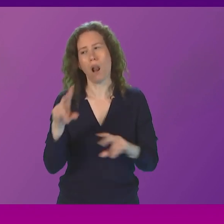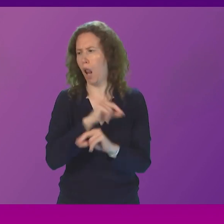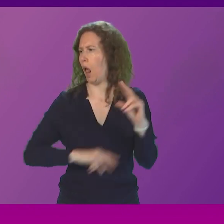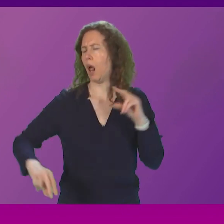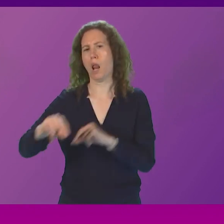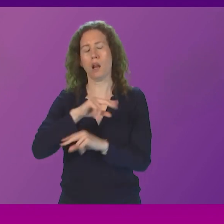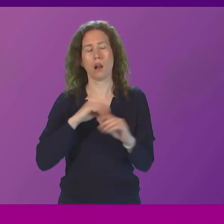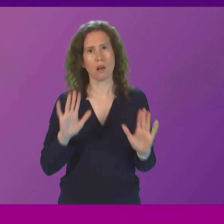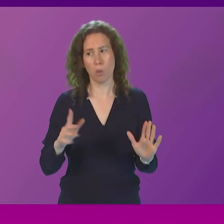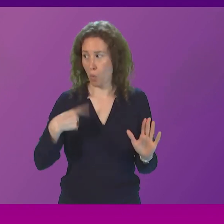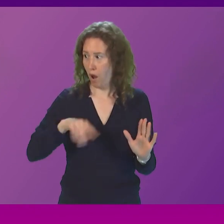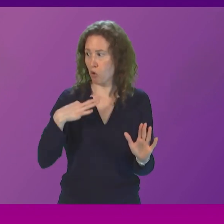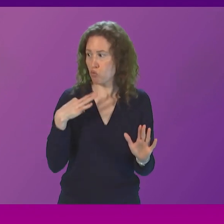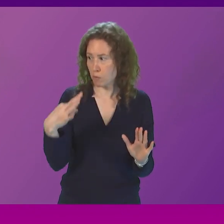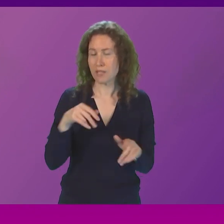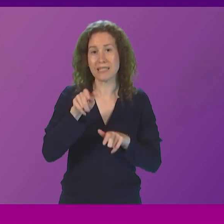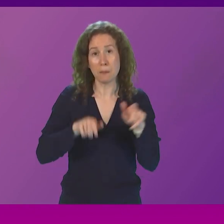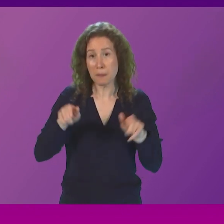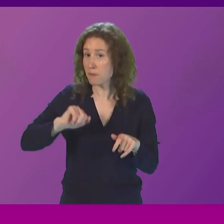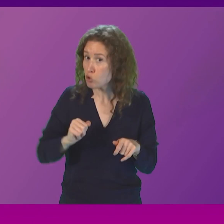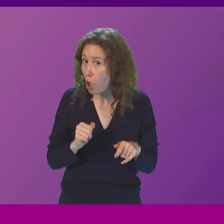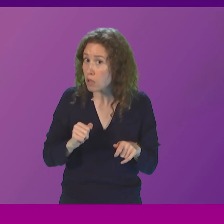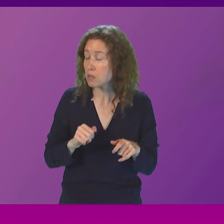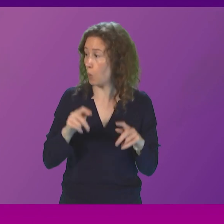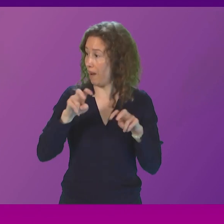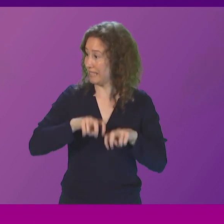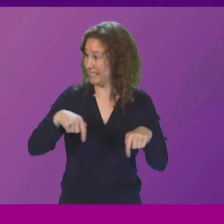We are representatives of the people of Scotland and we are sitting in the national Parliament.